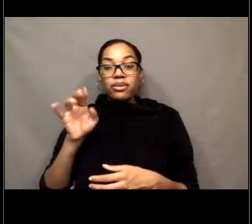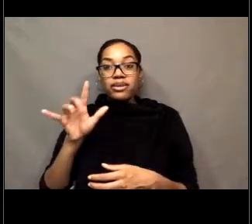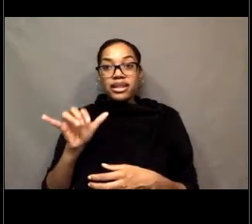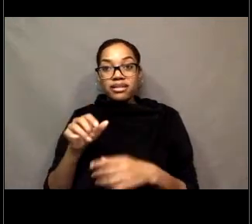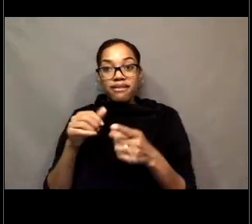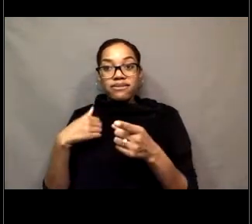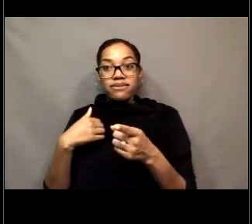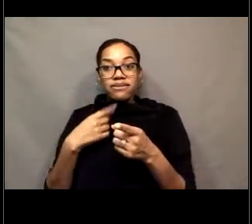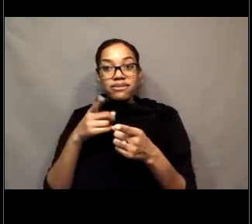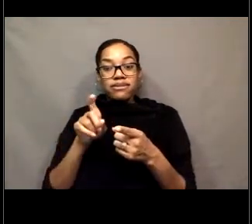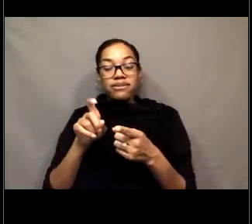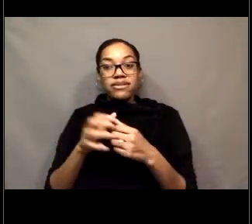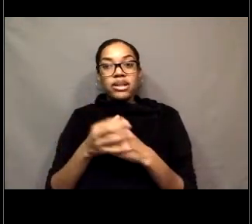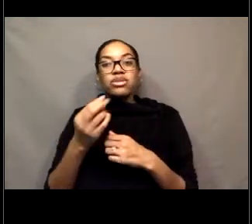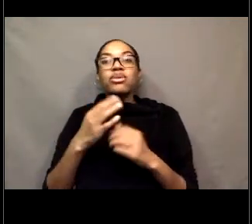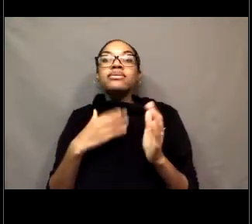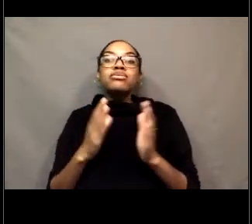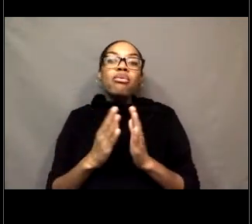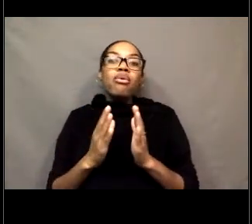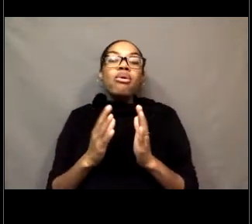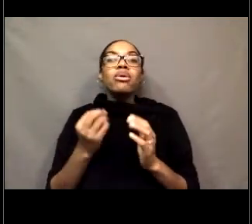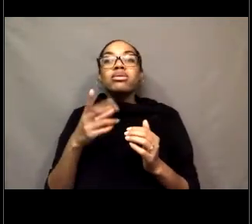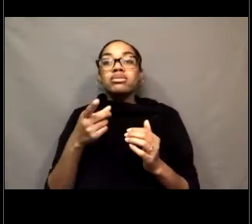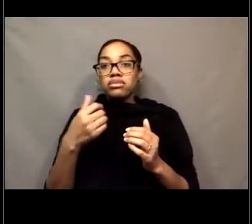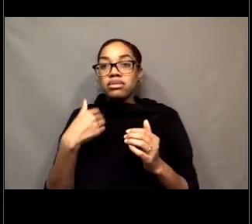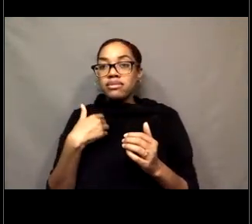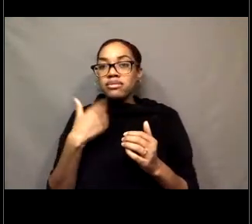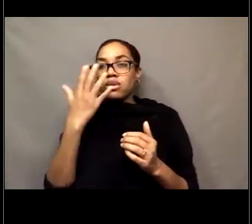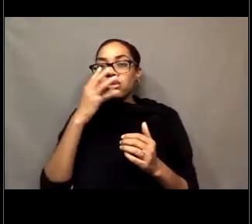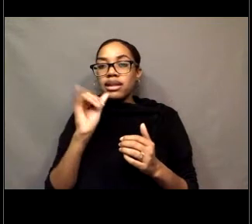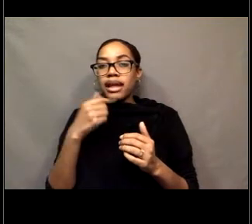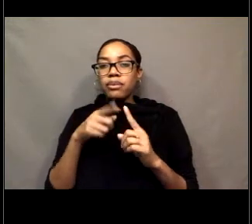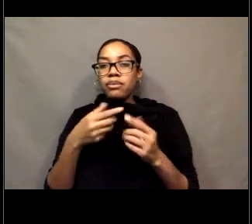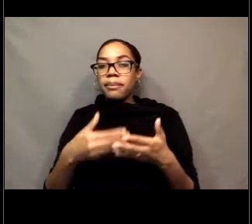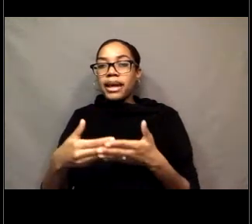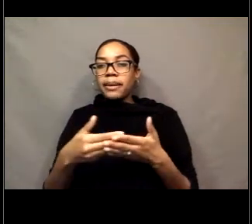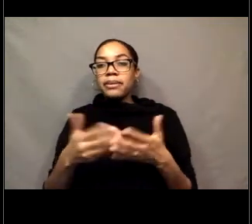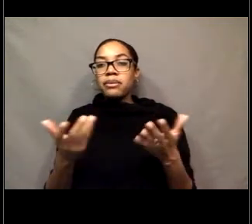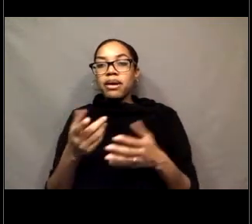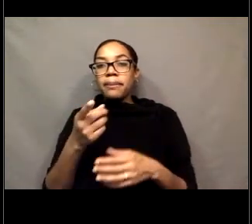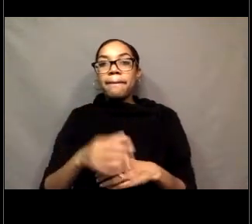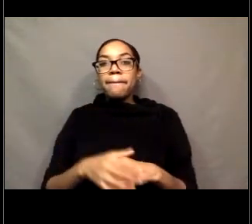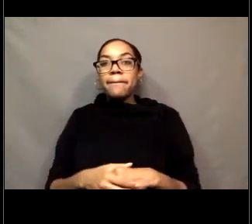Do you have any small baby? Or what do they look like as babies? One second.